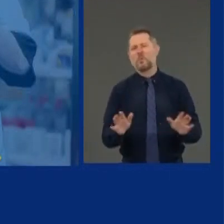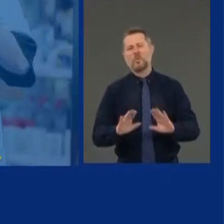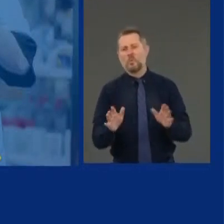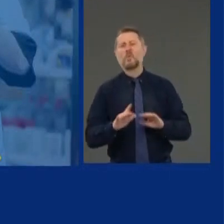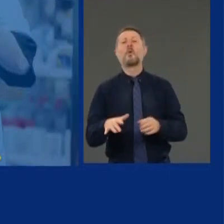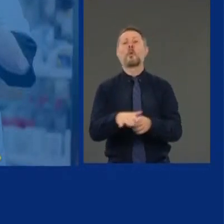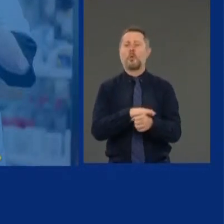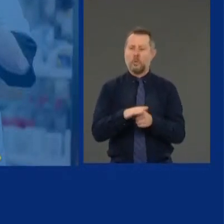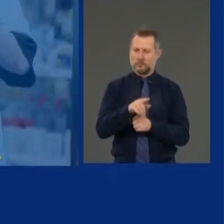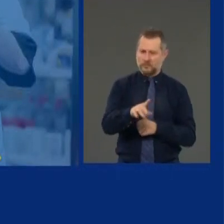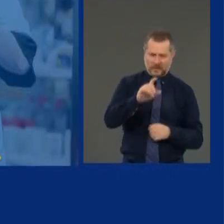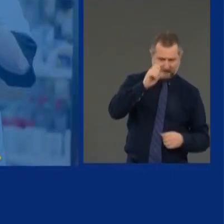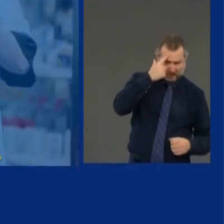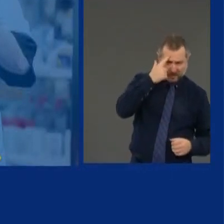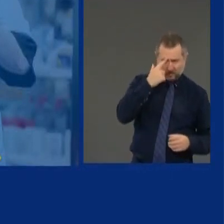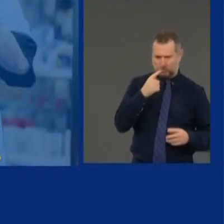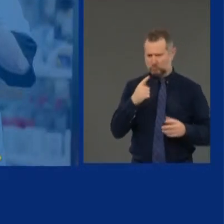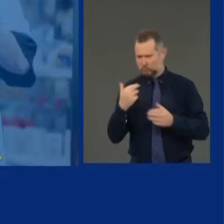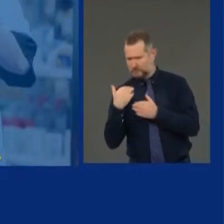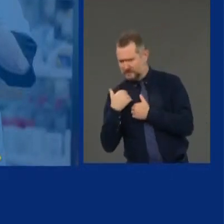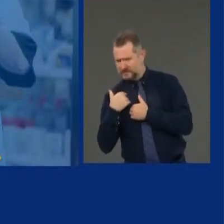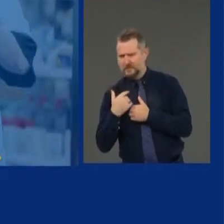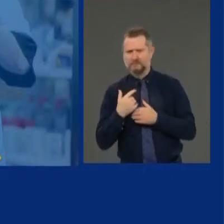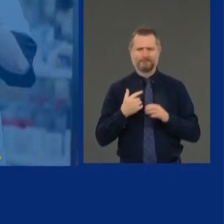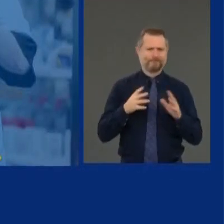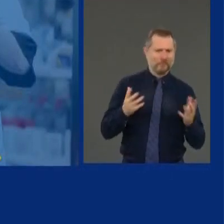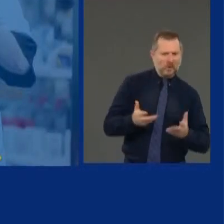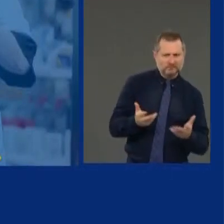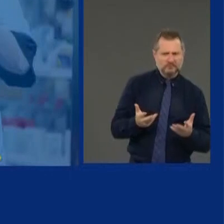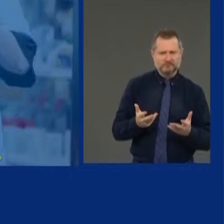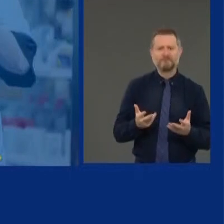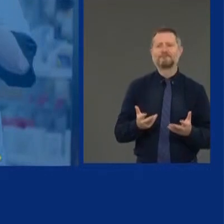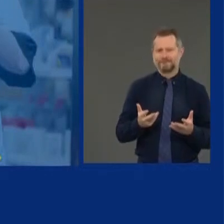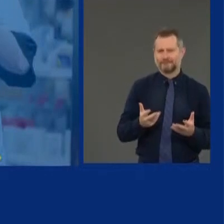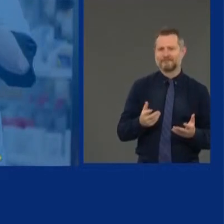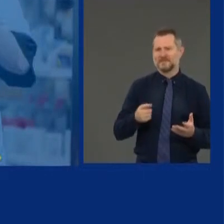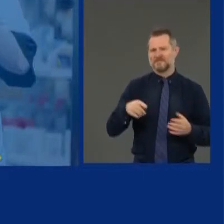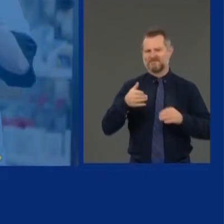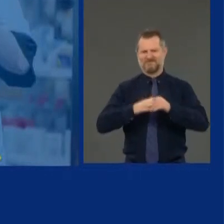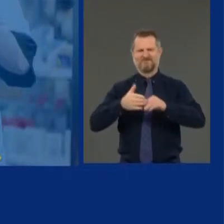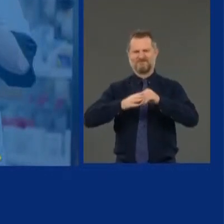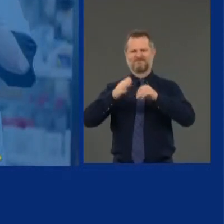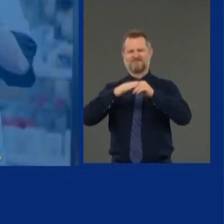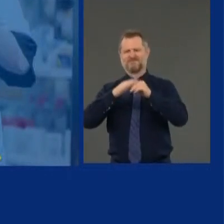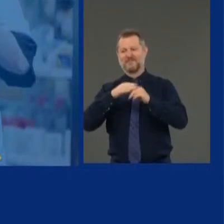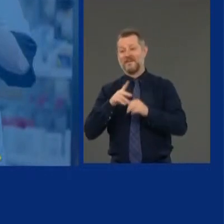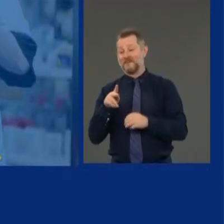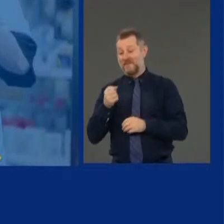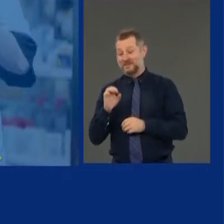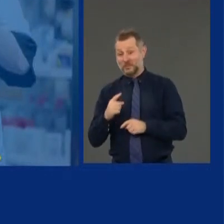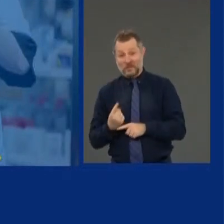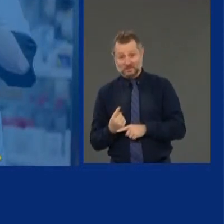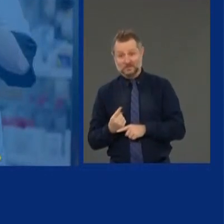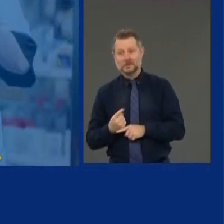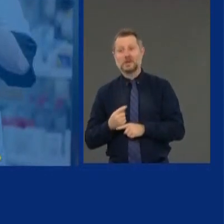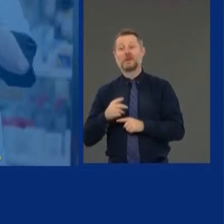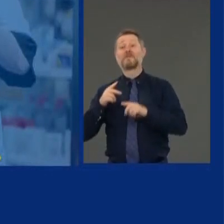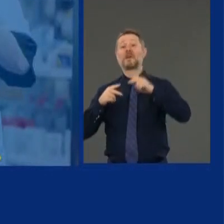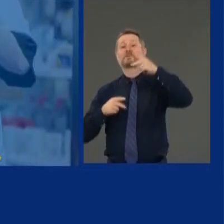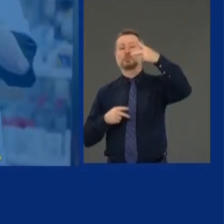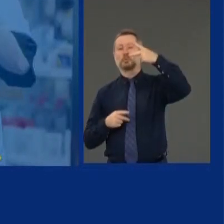THEY LIKE TO LEAVE THAT OUT.